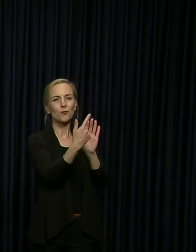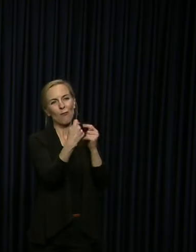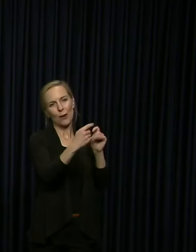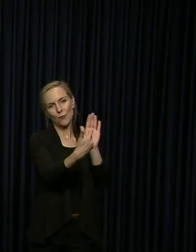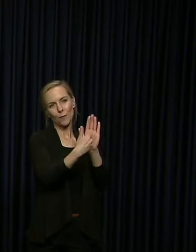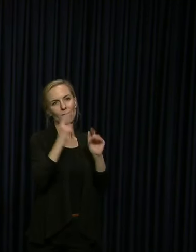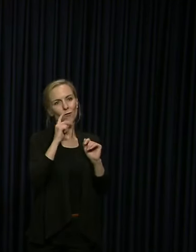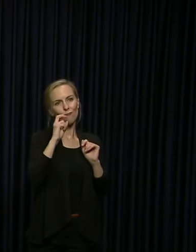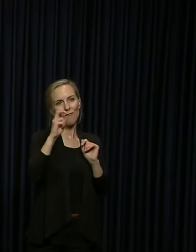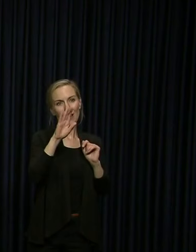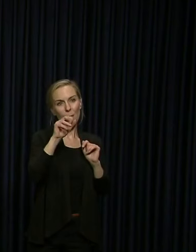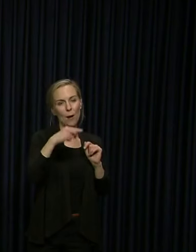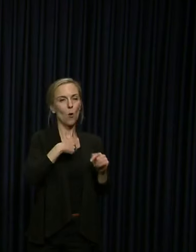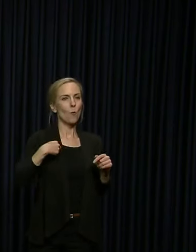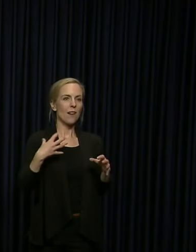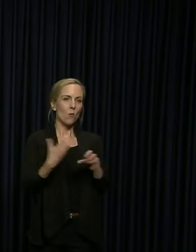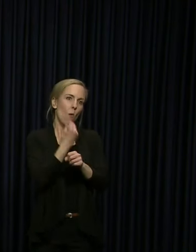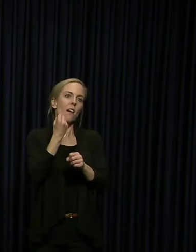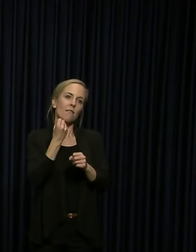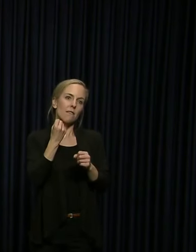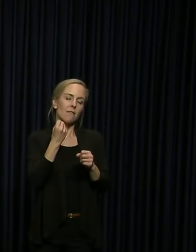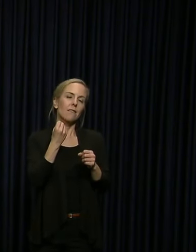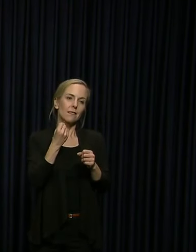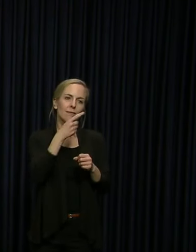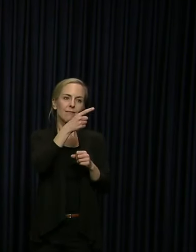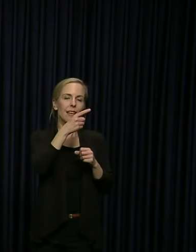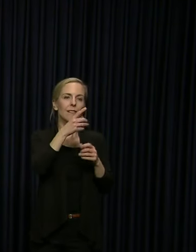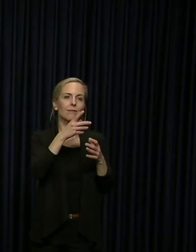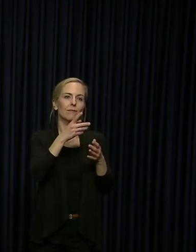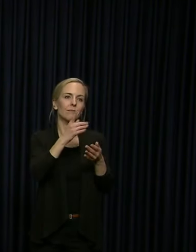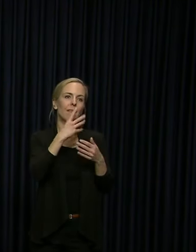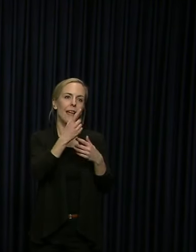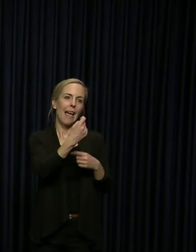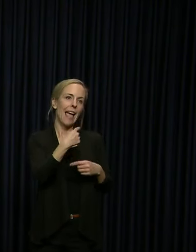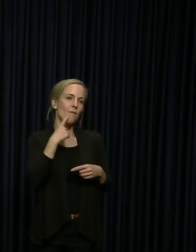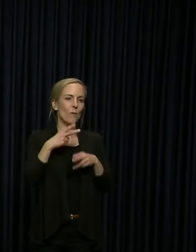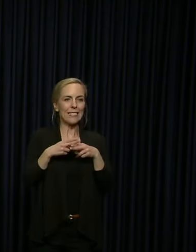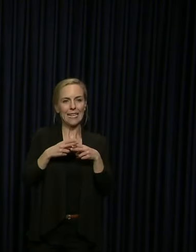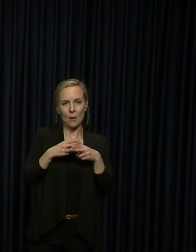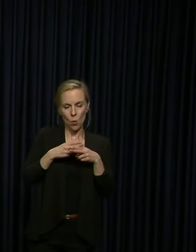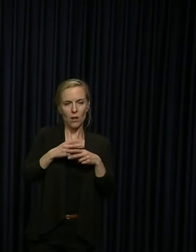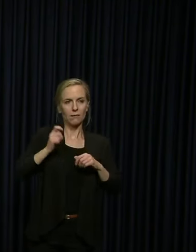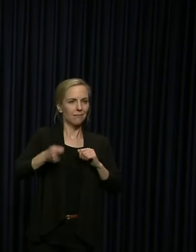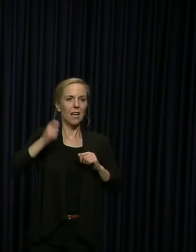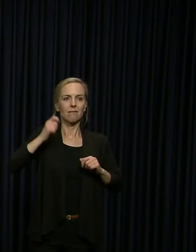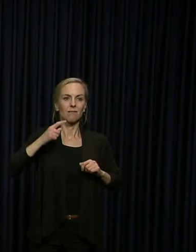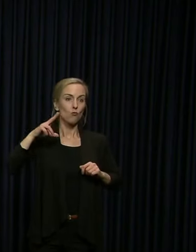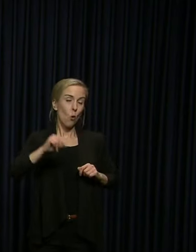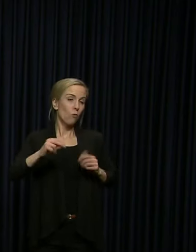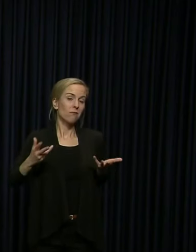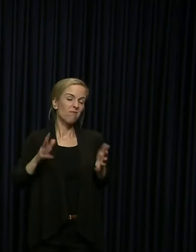THAT WE HAVE LOST AND THAT WE NEED TO MAKE SURE THAT WE ARE LIGHTING OUR HOMES AND OUR